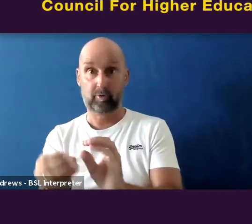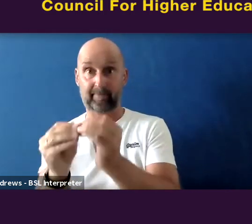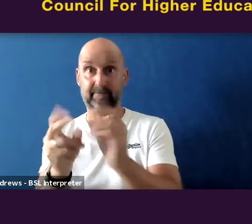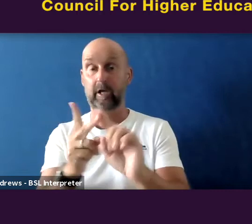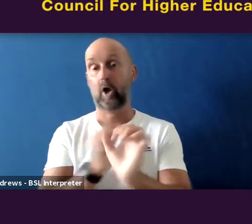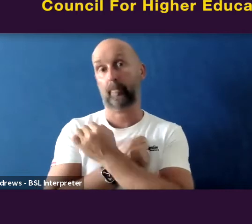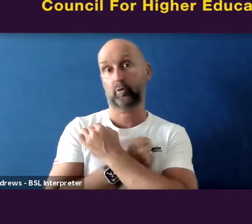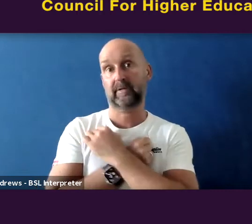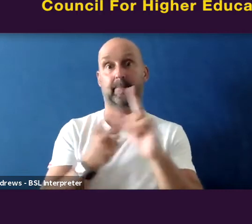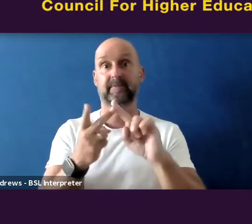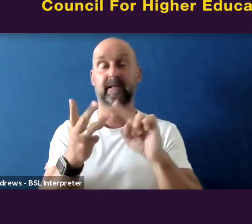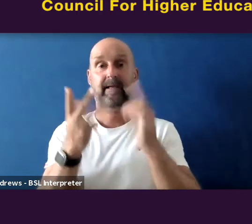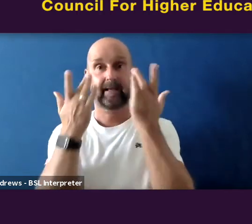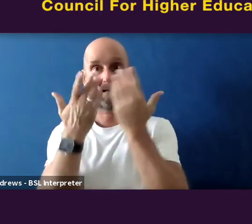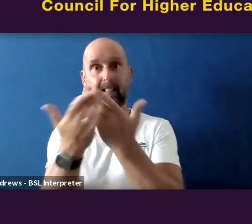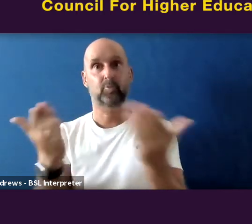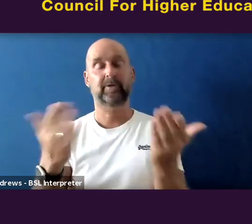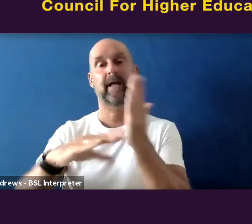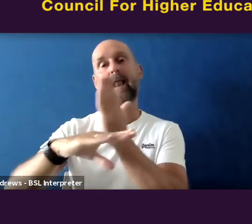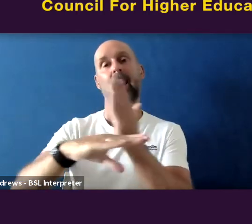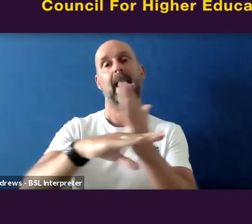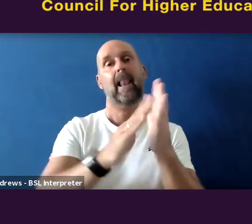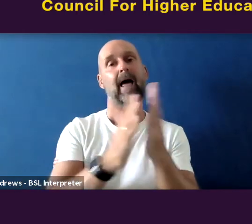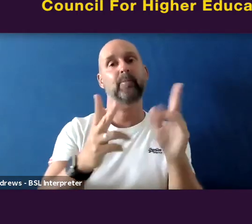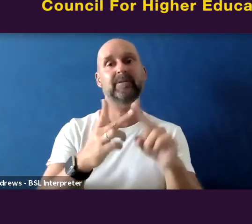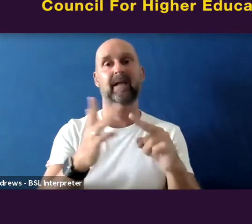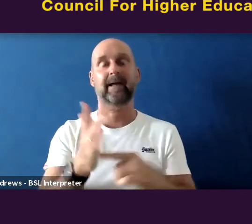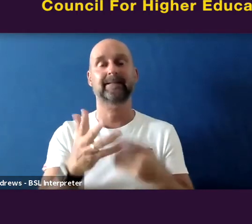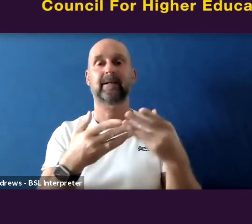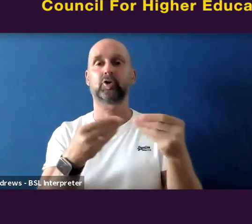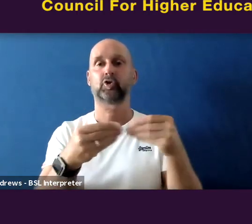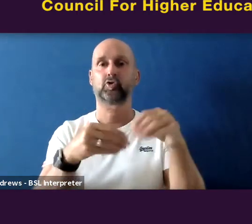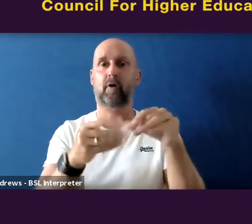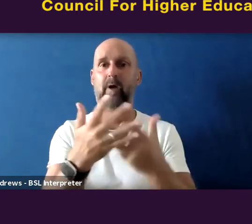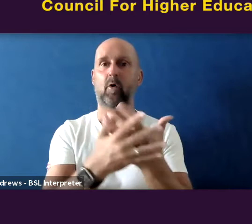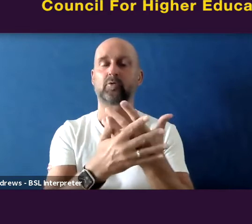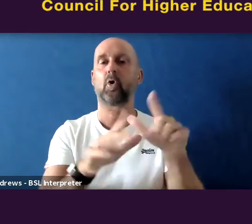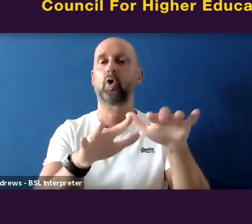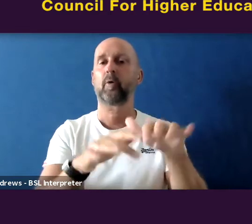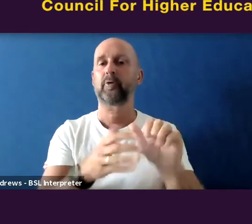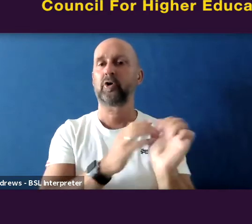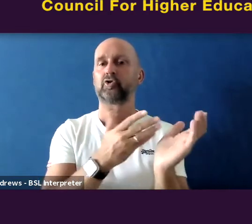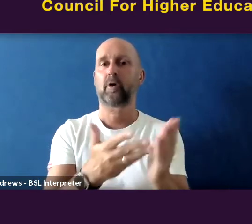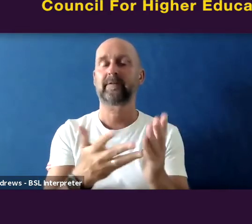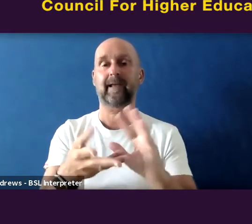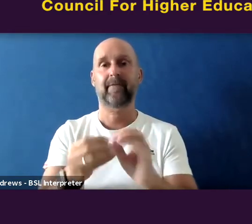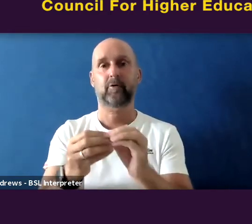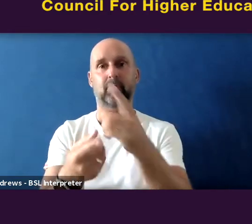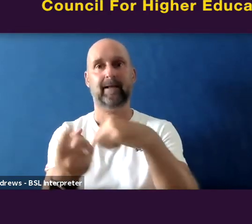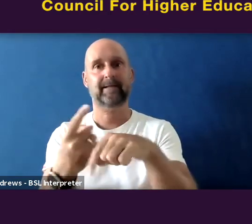galleries and libraries, IT, software and computer services in the creative economy and Architecture.